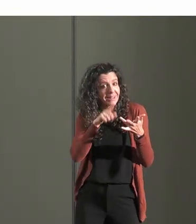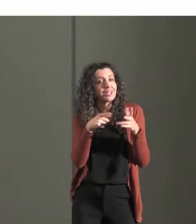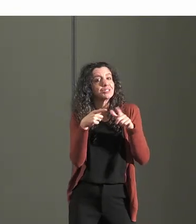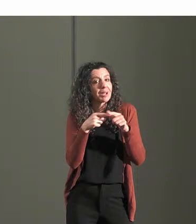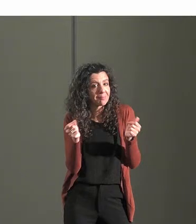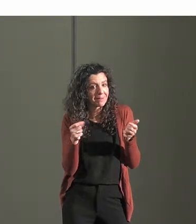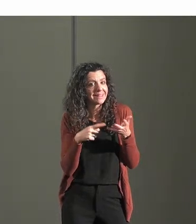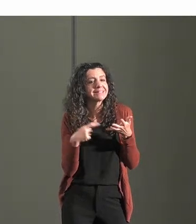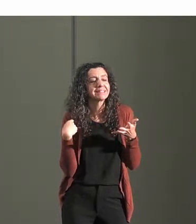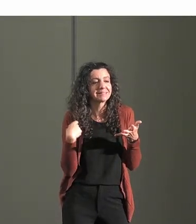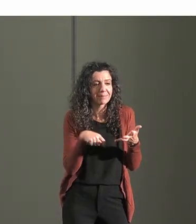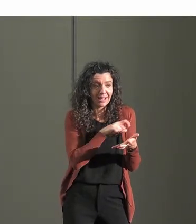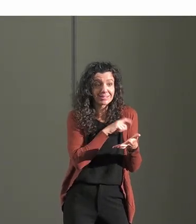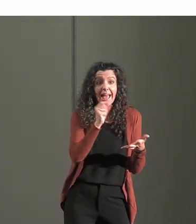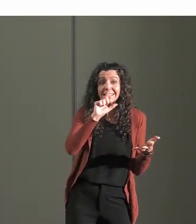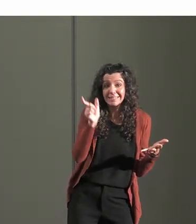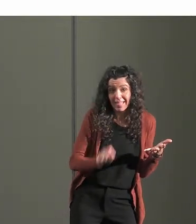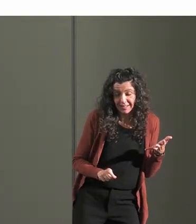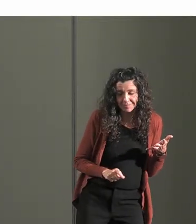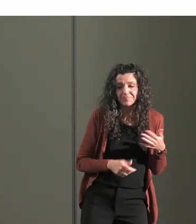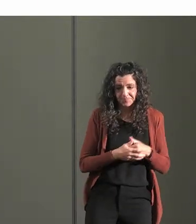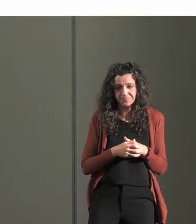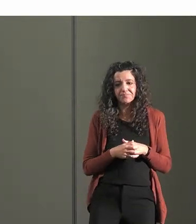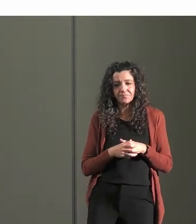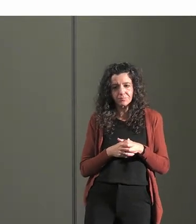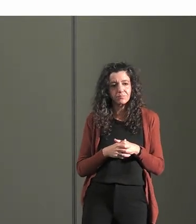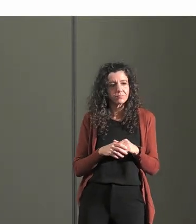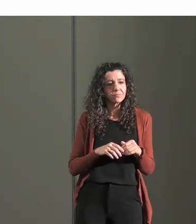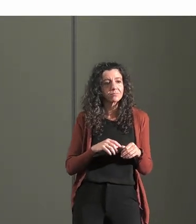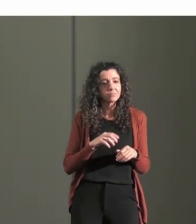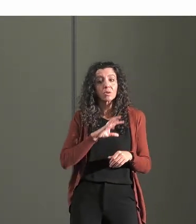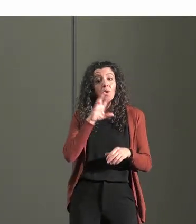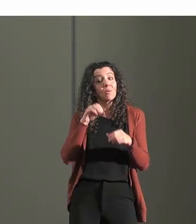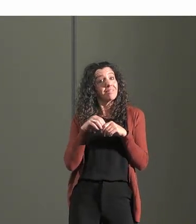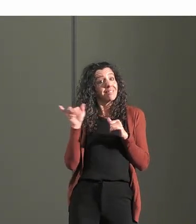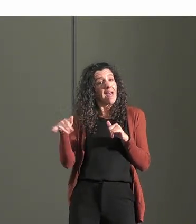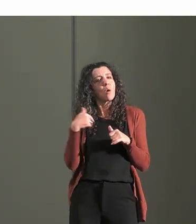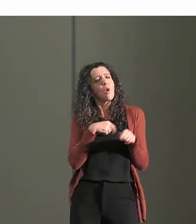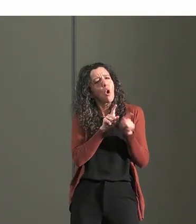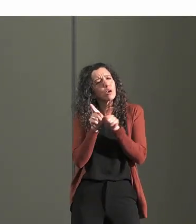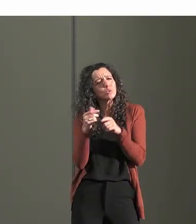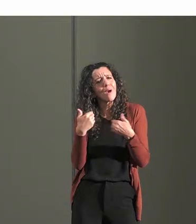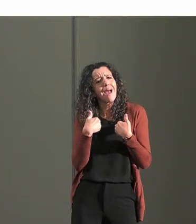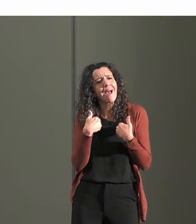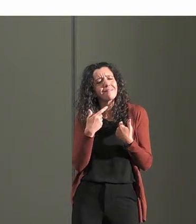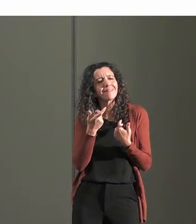German, Italian, Japanese, and Spanish.